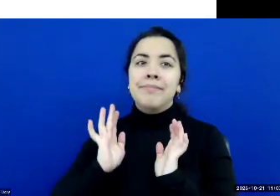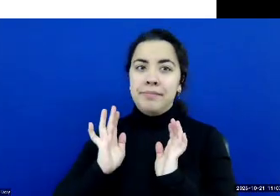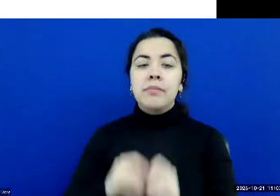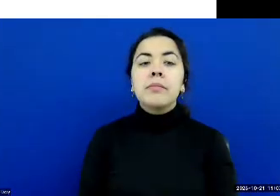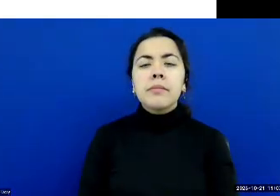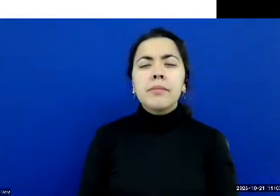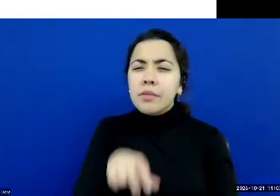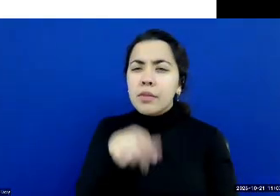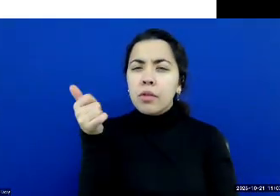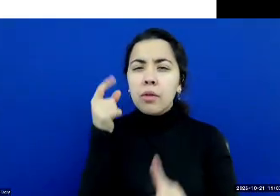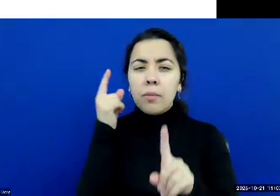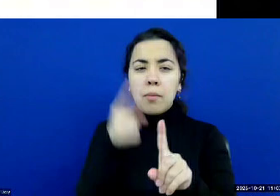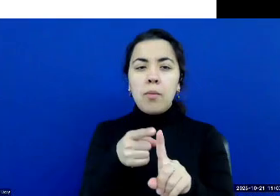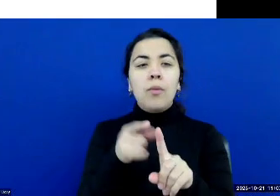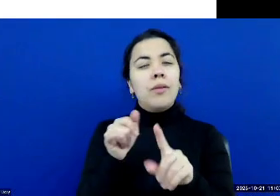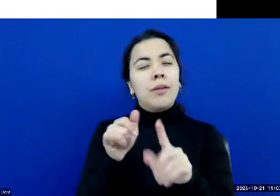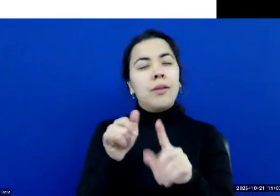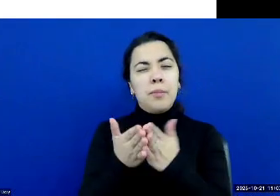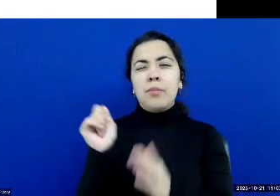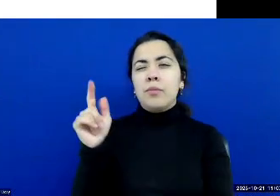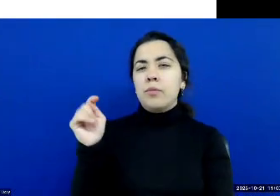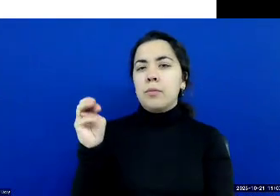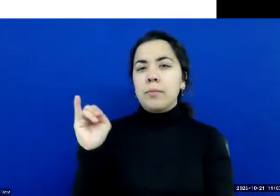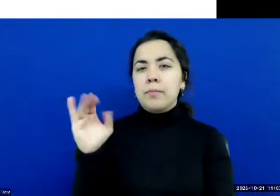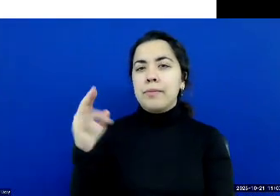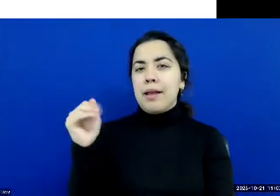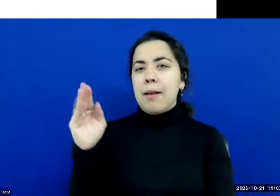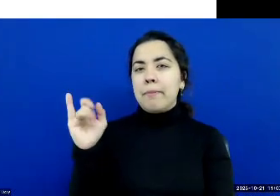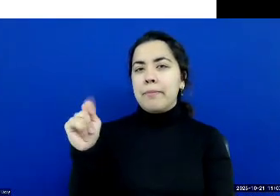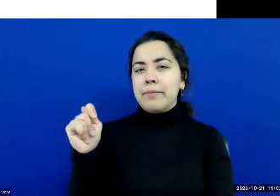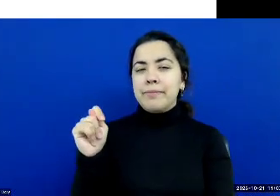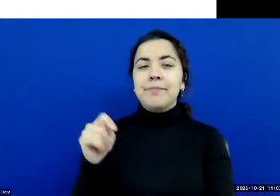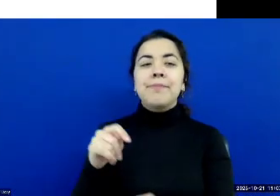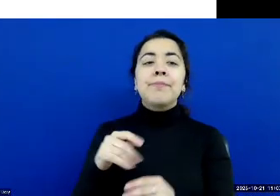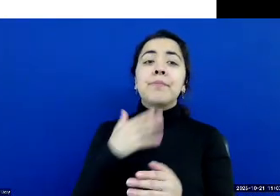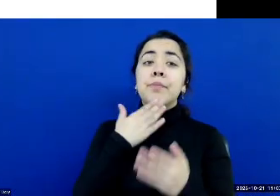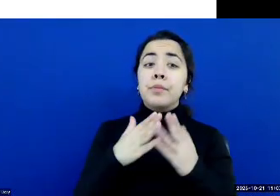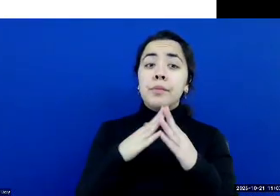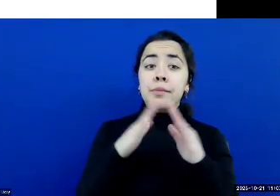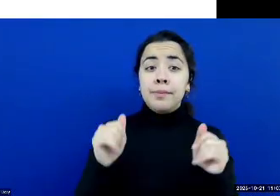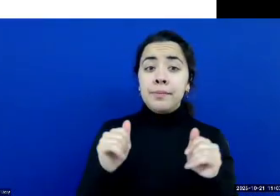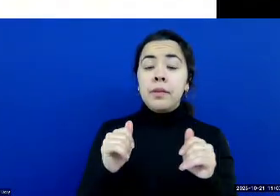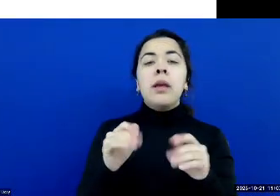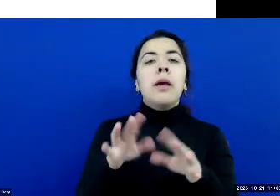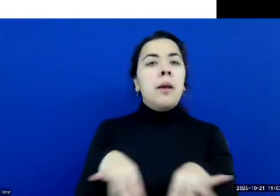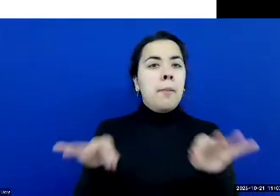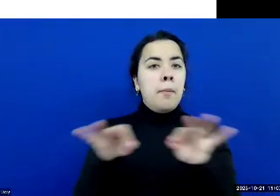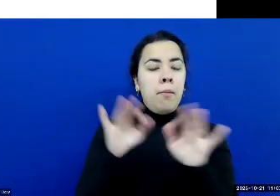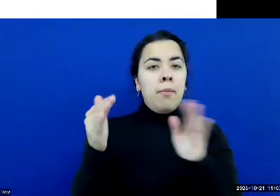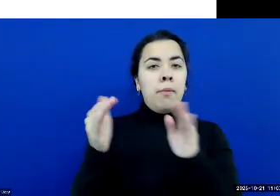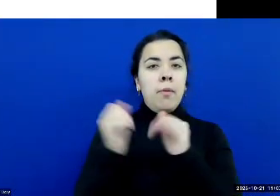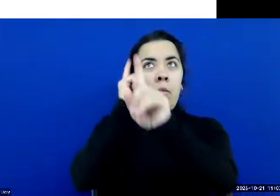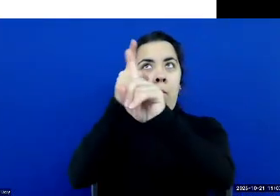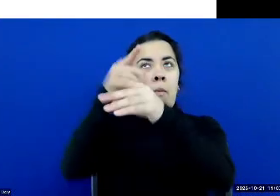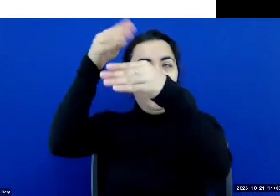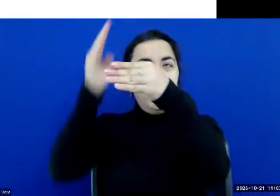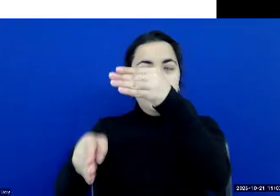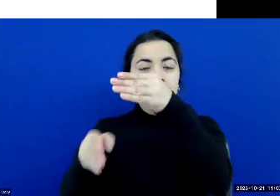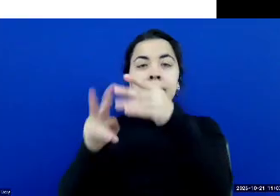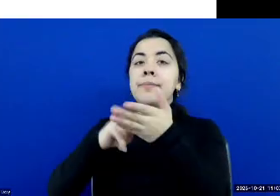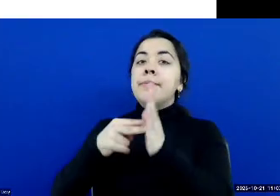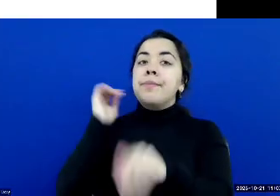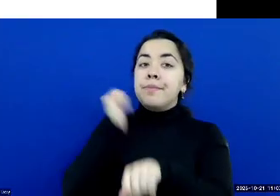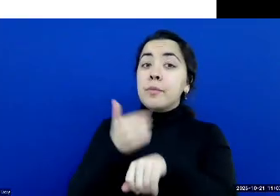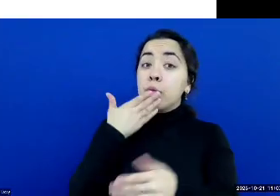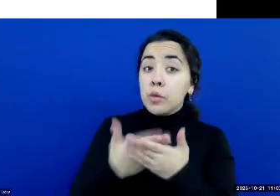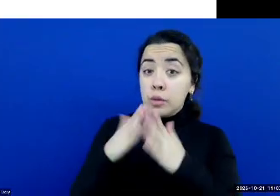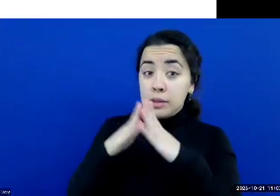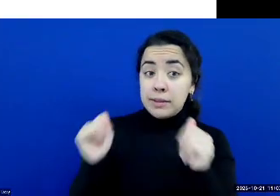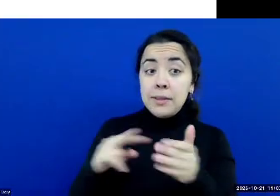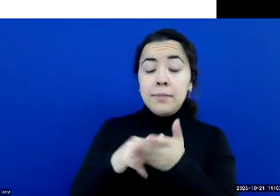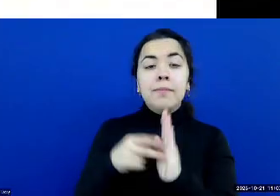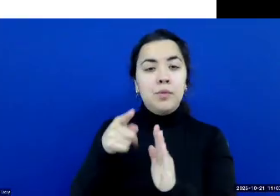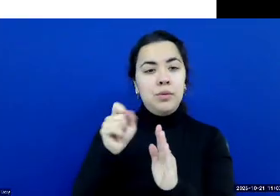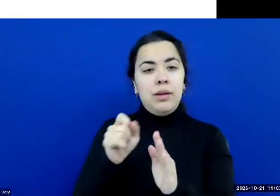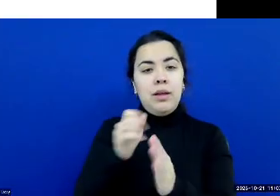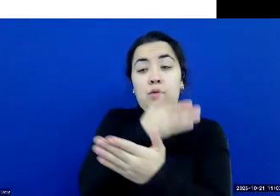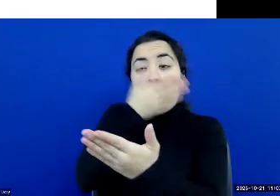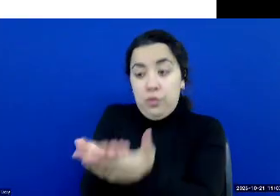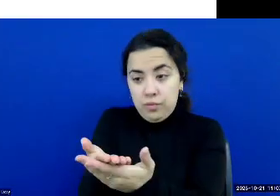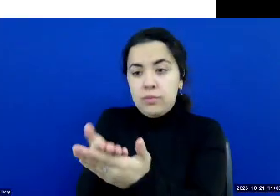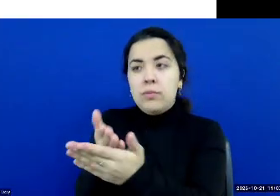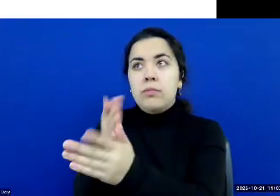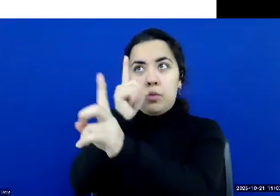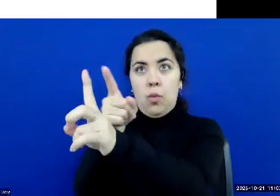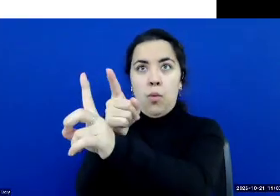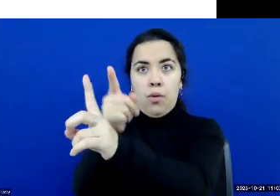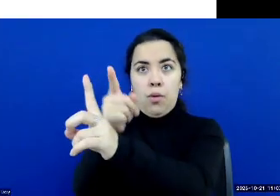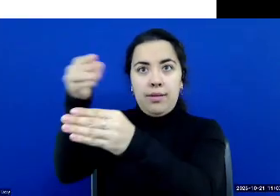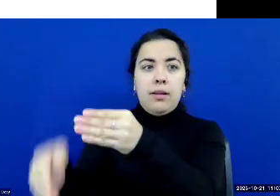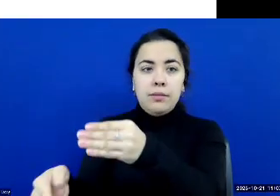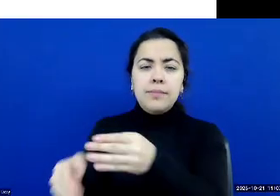Kathleen DeForest: Another point that's made throughout the book, Atomic Habits, is that good systems are more important than the actual end goals. Creating good systems help you get to the end goal.